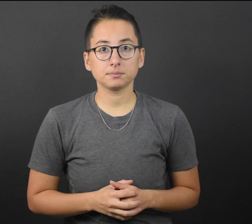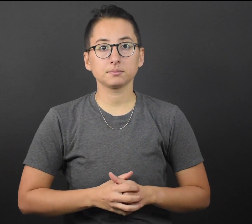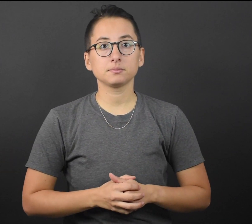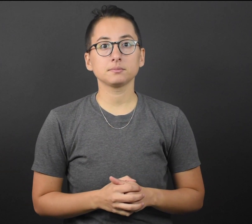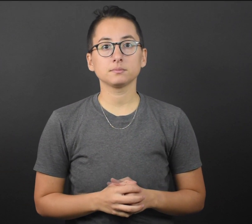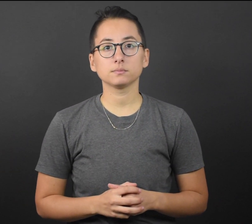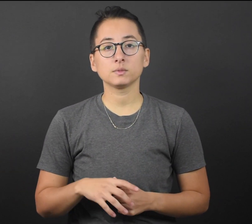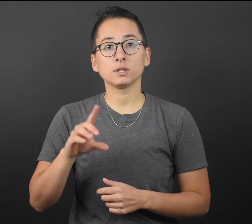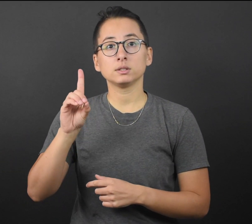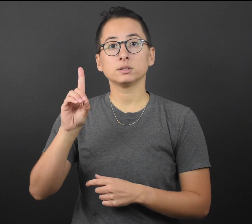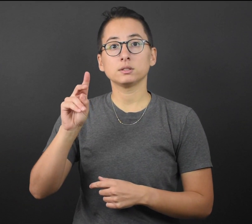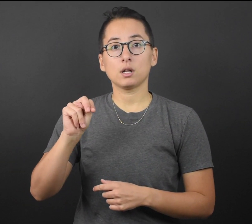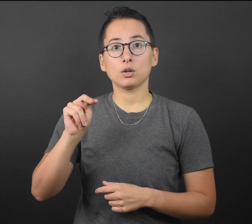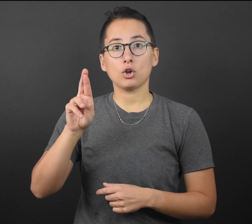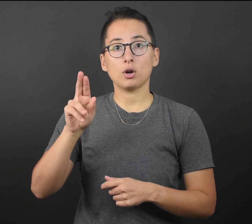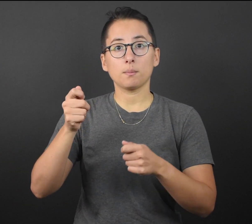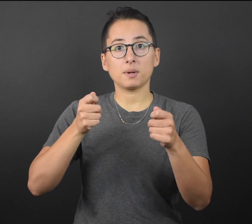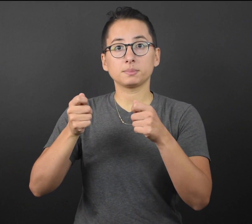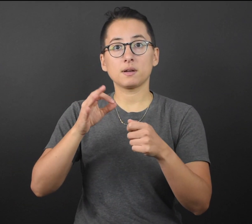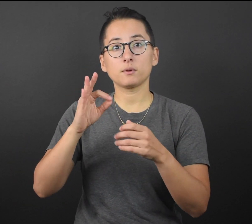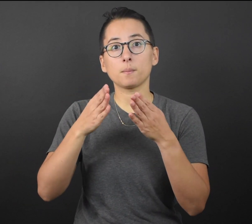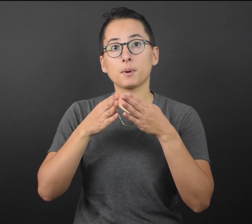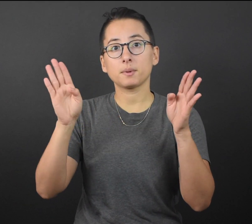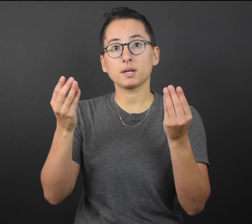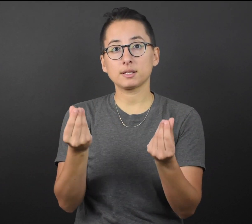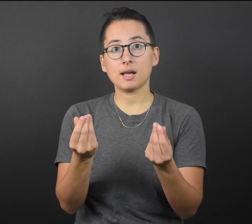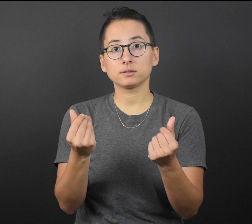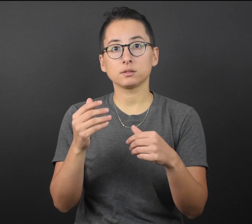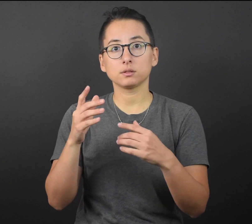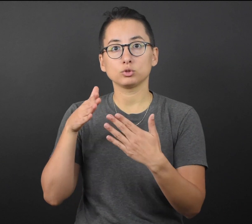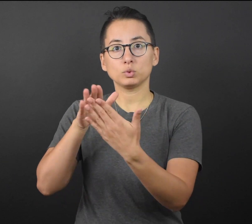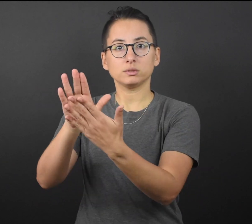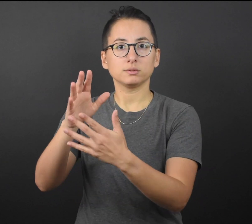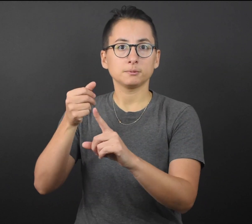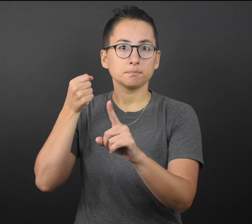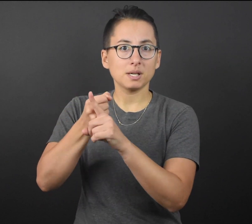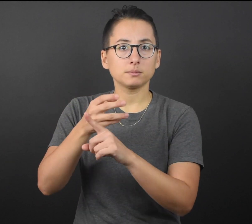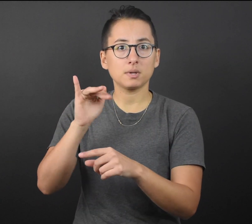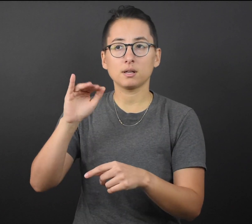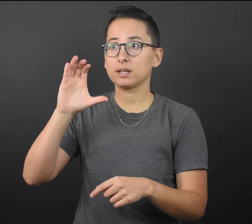all do to lead our schools and communities through safe practices. The Youth Townhall webinar will take place on September 20, at 3:15pm. You can sign up here.